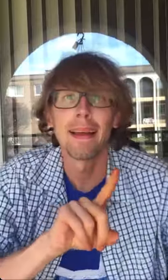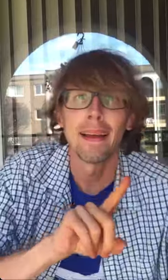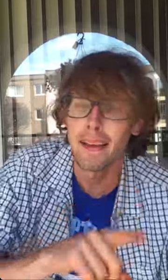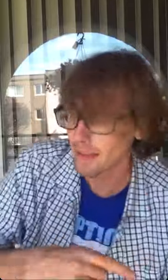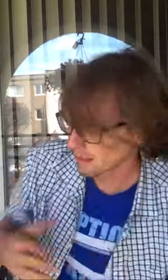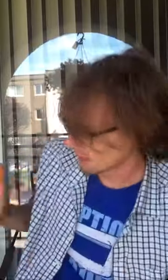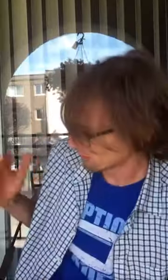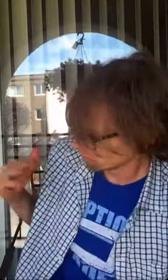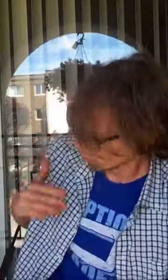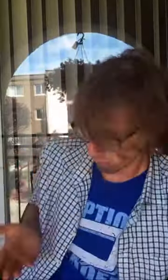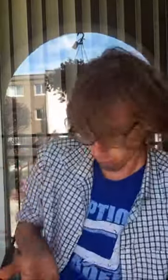Wanna drive?